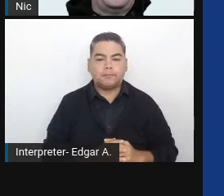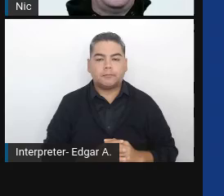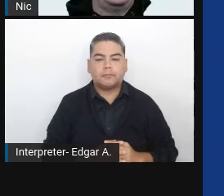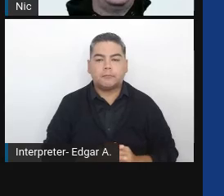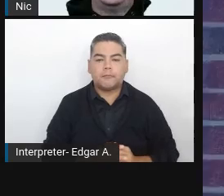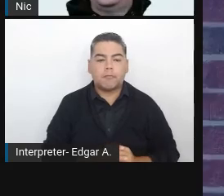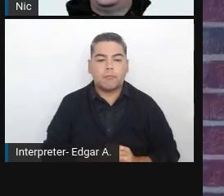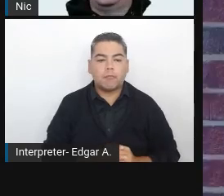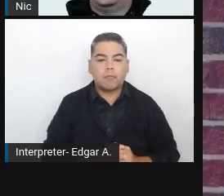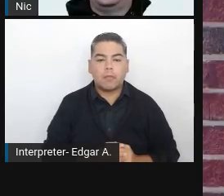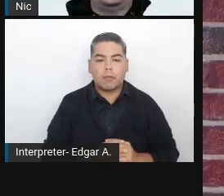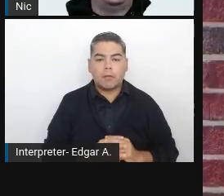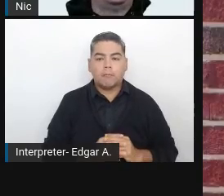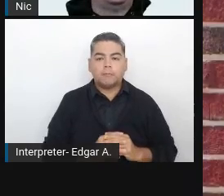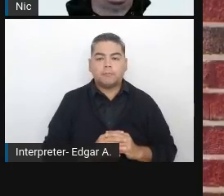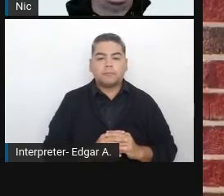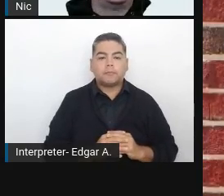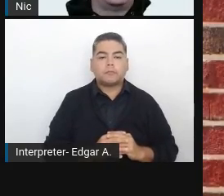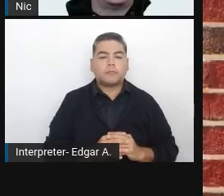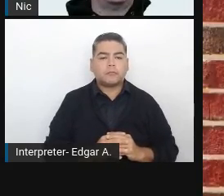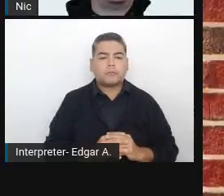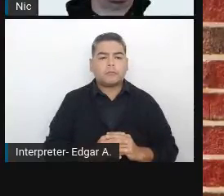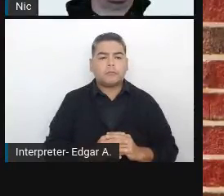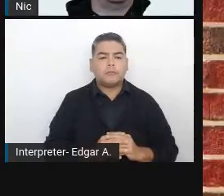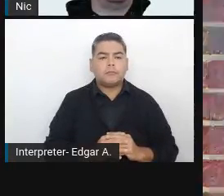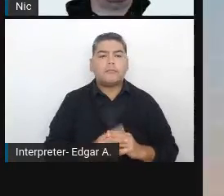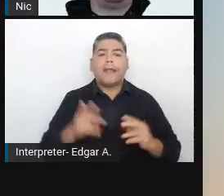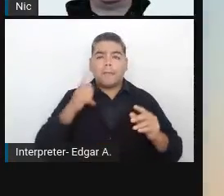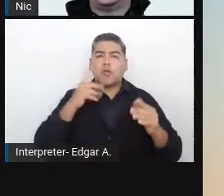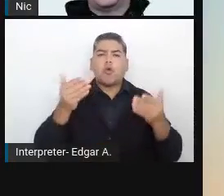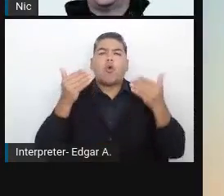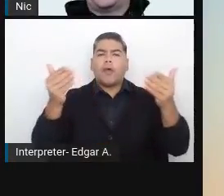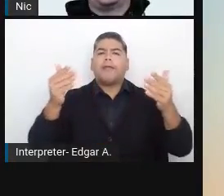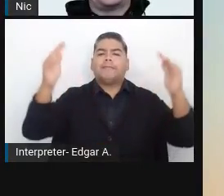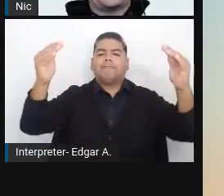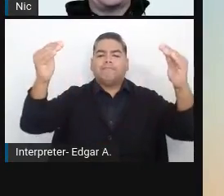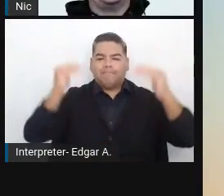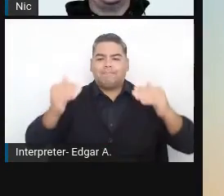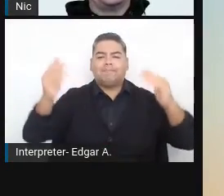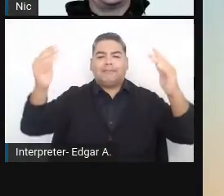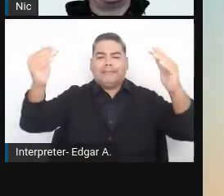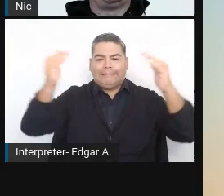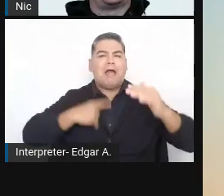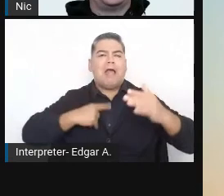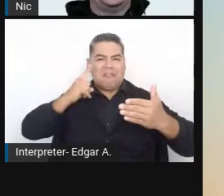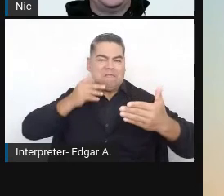I'm going to reach my conclusion, yes, I think I can do that.